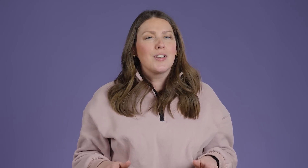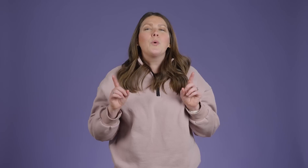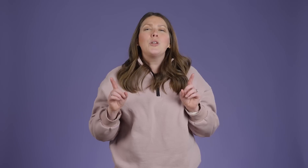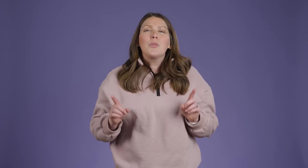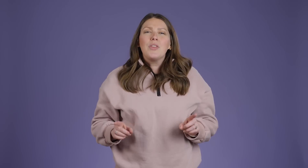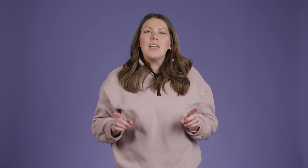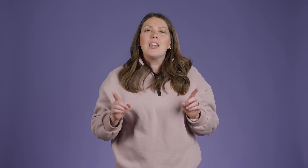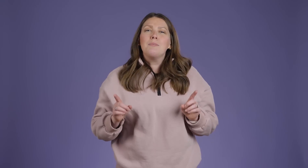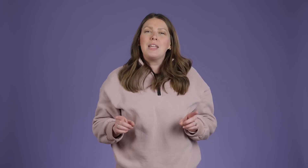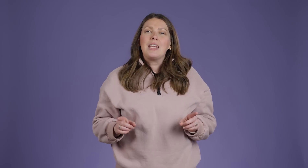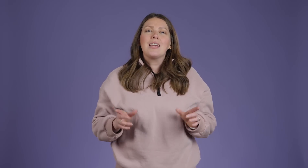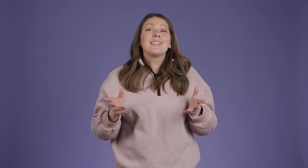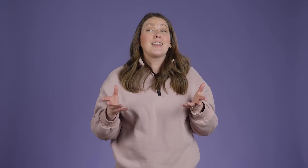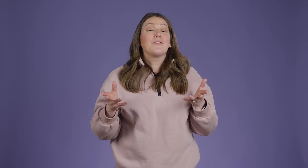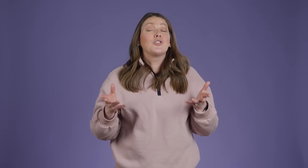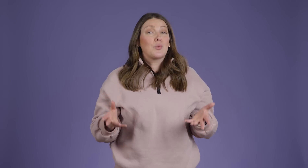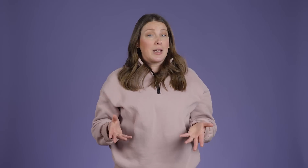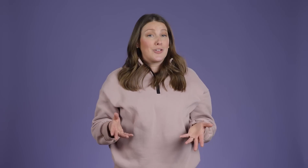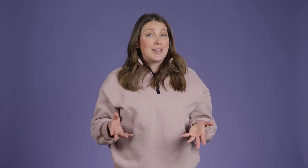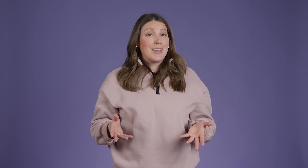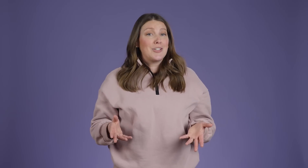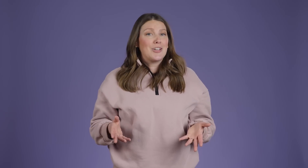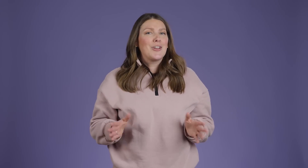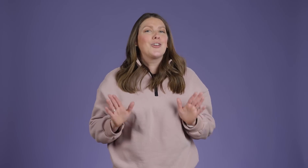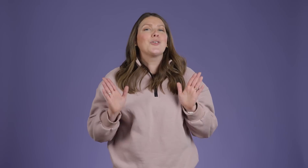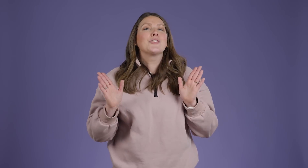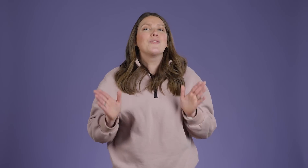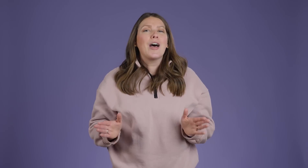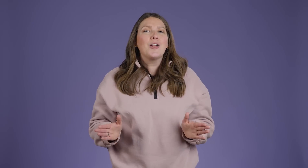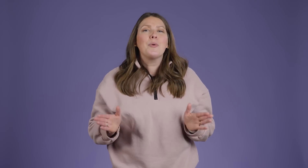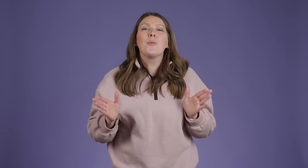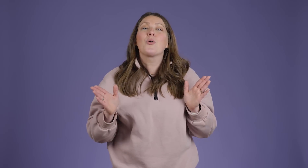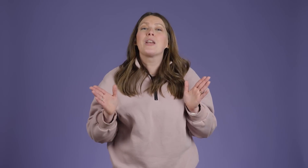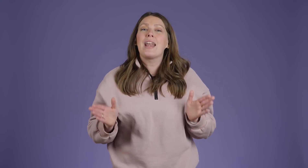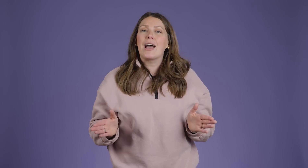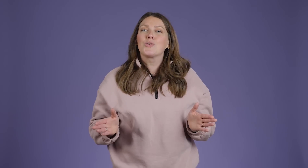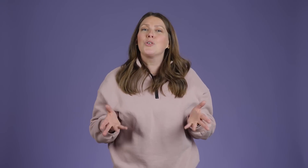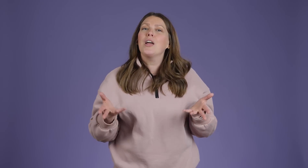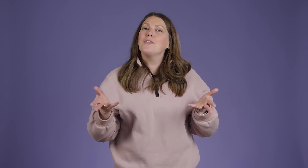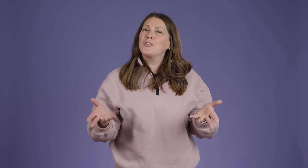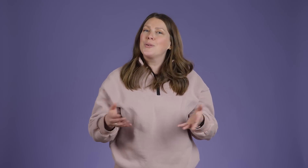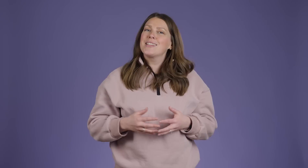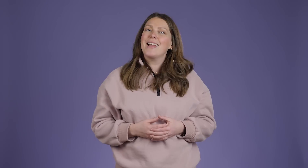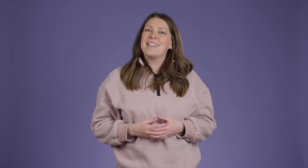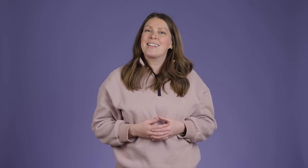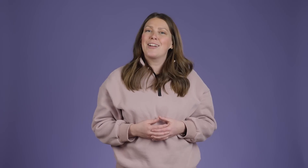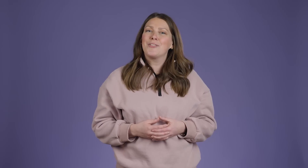When you think and meaning instead of direct translation, you'll develop a more natural and fluent signing style.